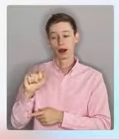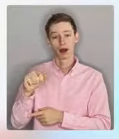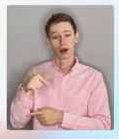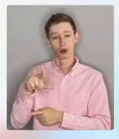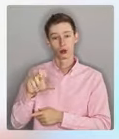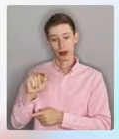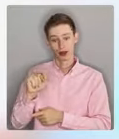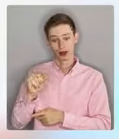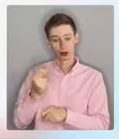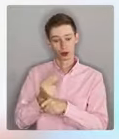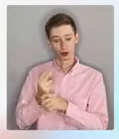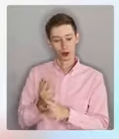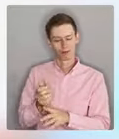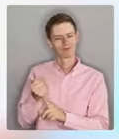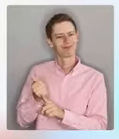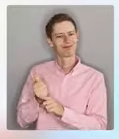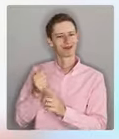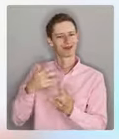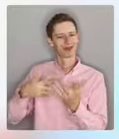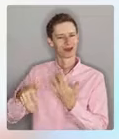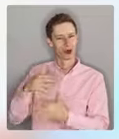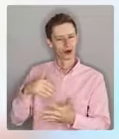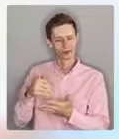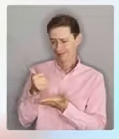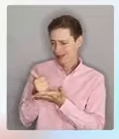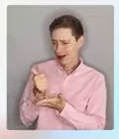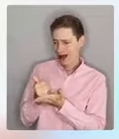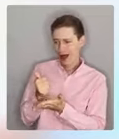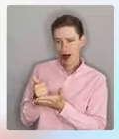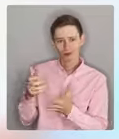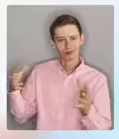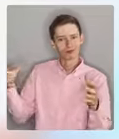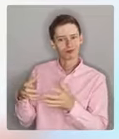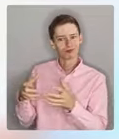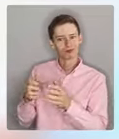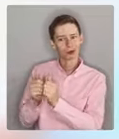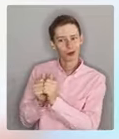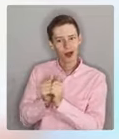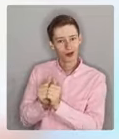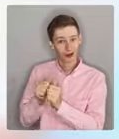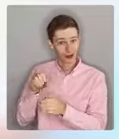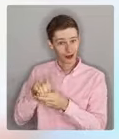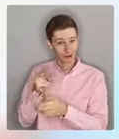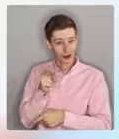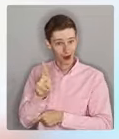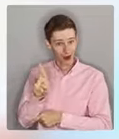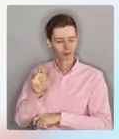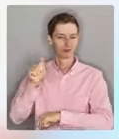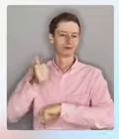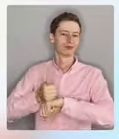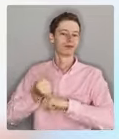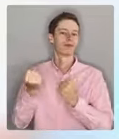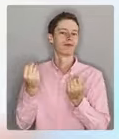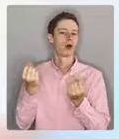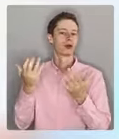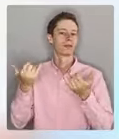Meta Quest users are a social group. To help people get together in VR, we've built out a set of multiplayer services as part of our platform SDK.